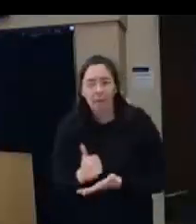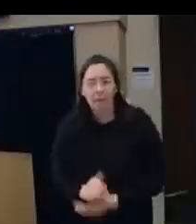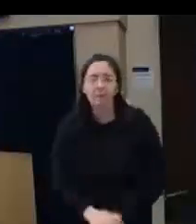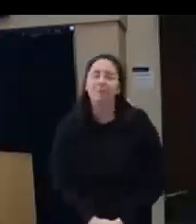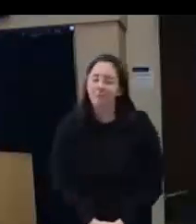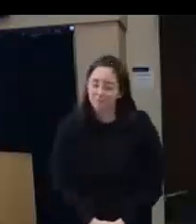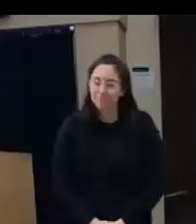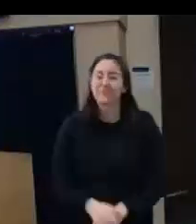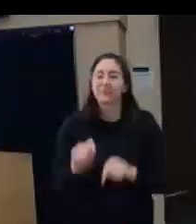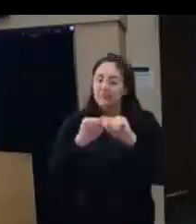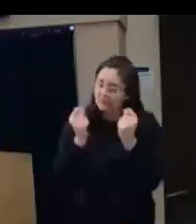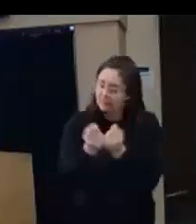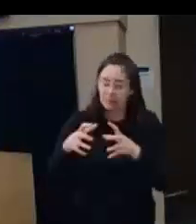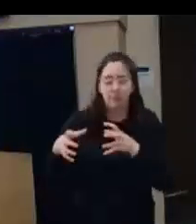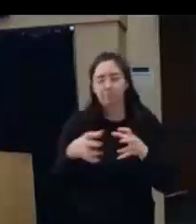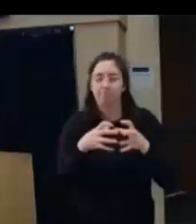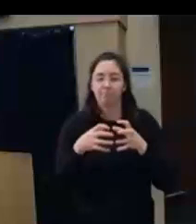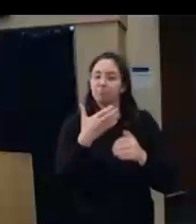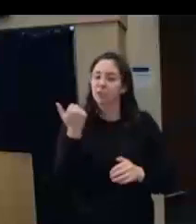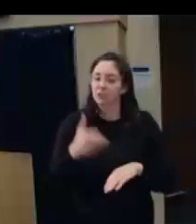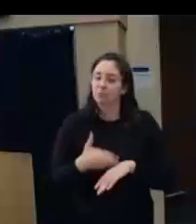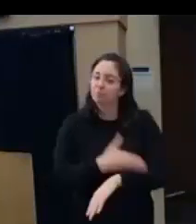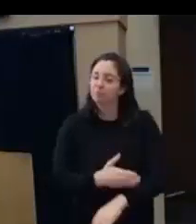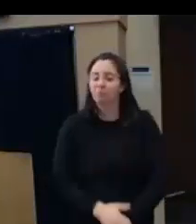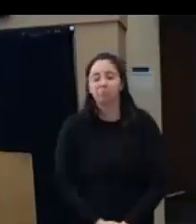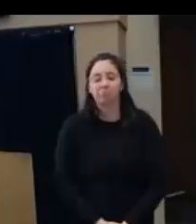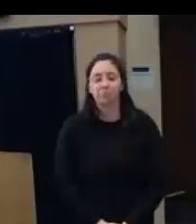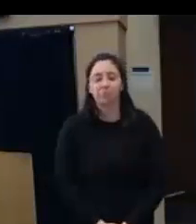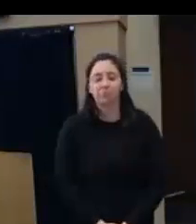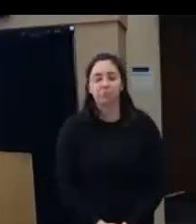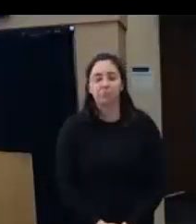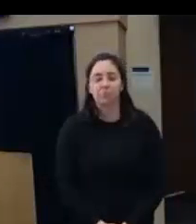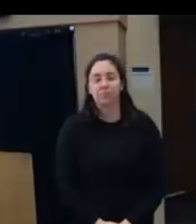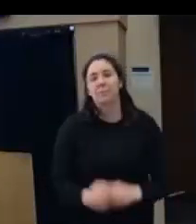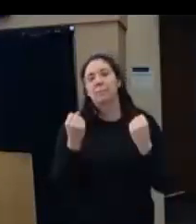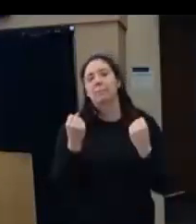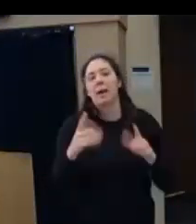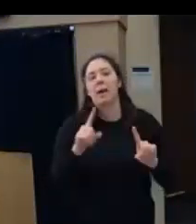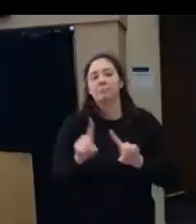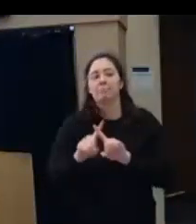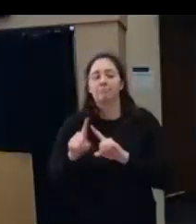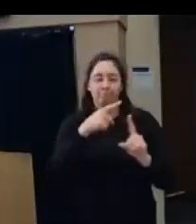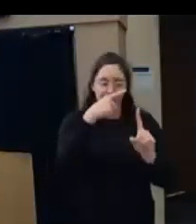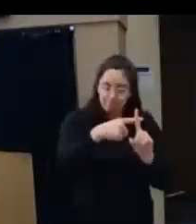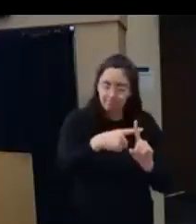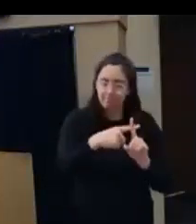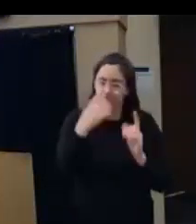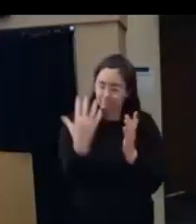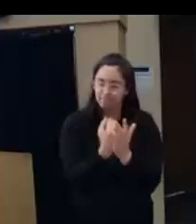that as teams we ought to do much better I see many advantages of an integrated approach for